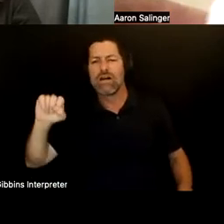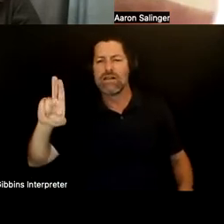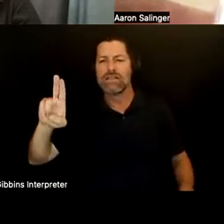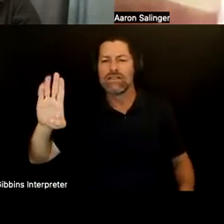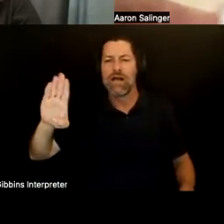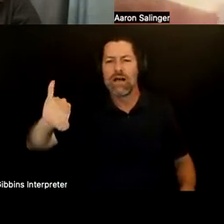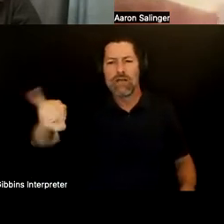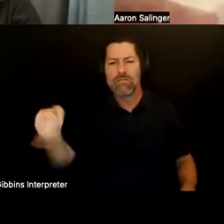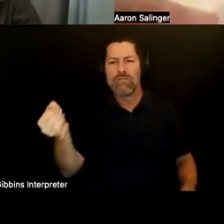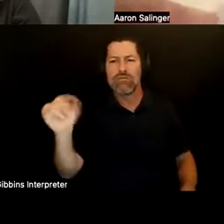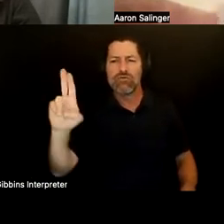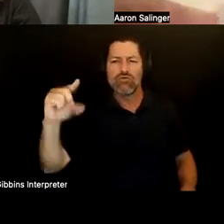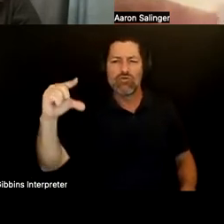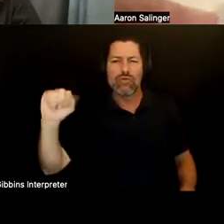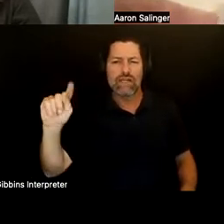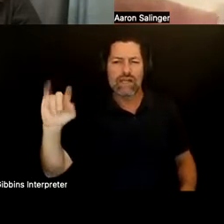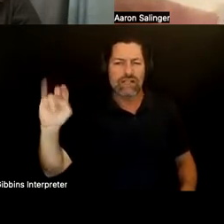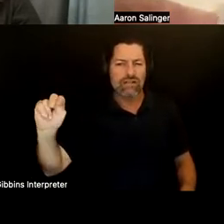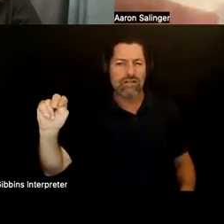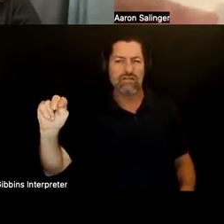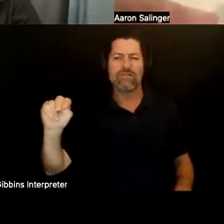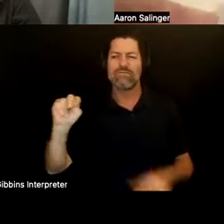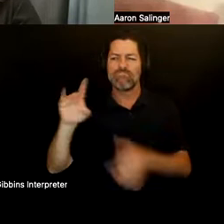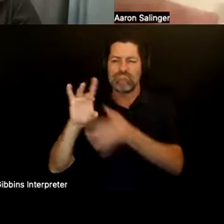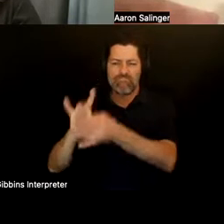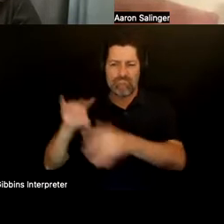and modern discourse. 19:52:10 If you could just elaborate a little